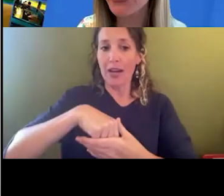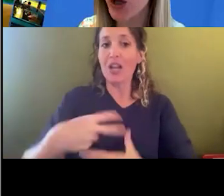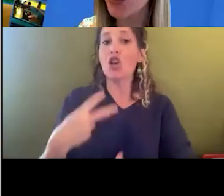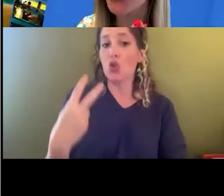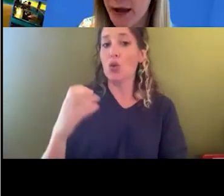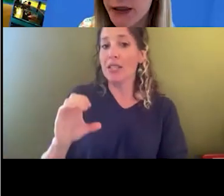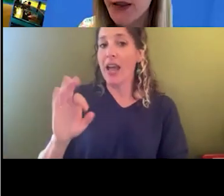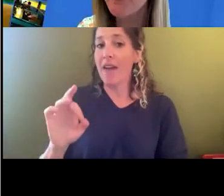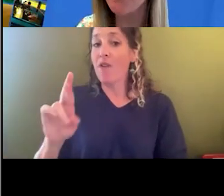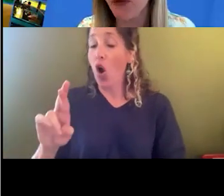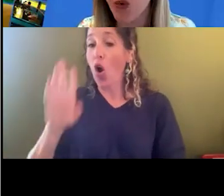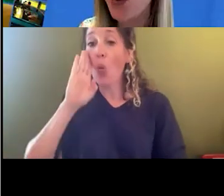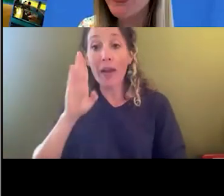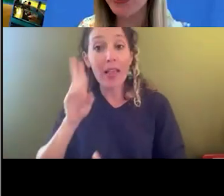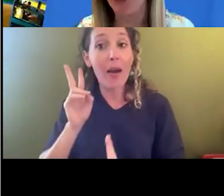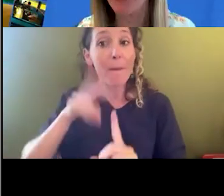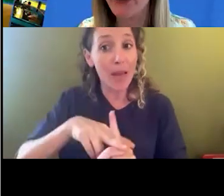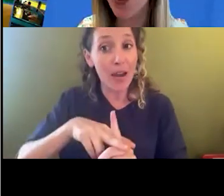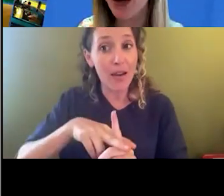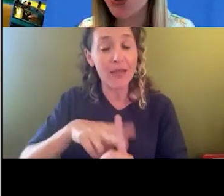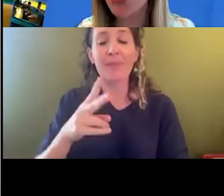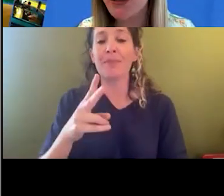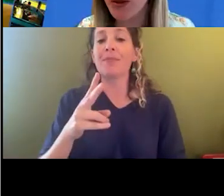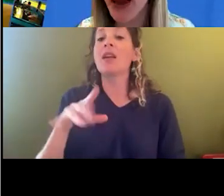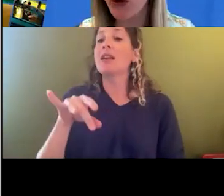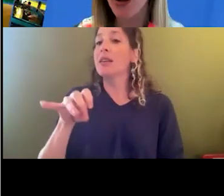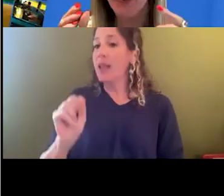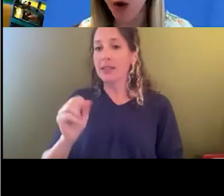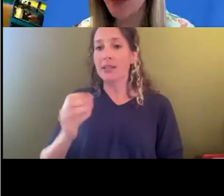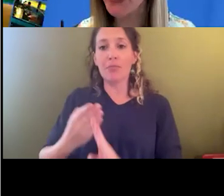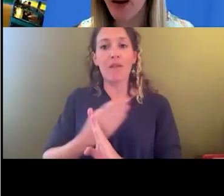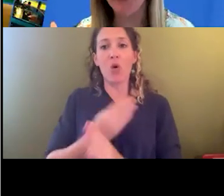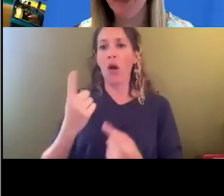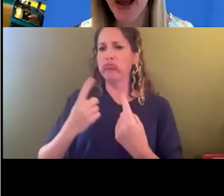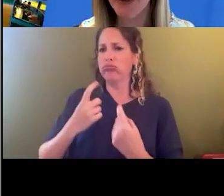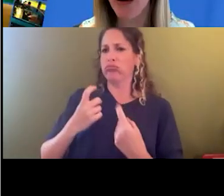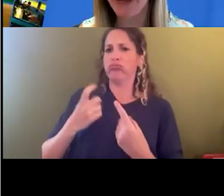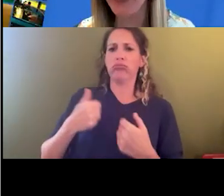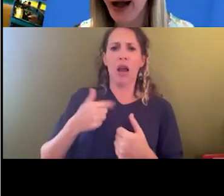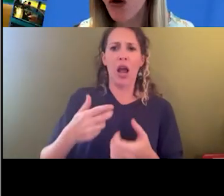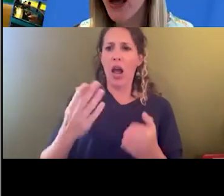Yes, before we start getting questions about I'm opening up the PAPP Guide now,